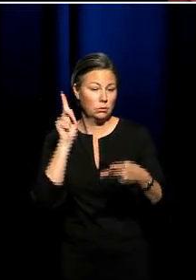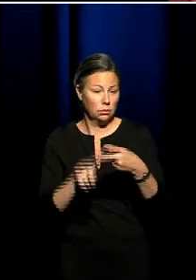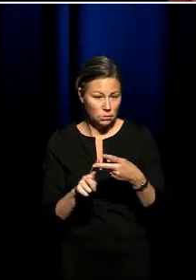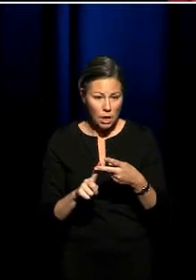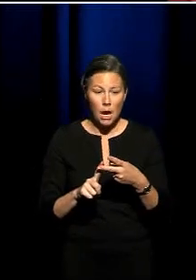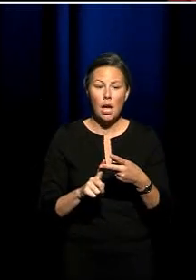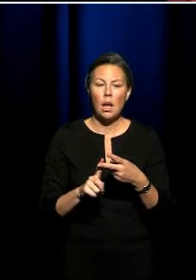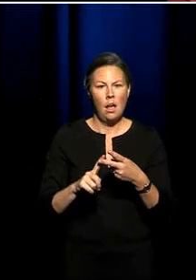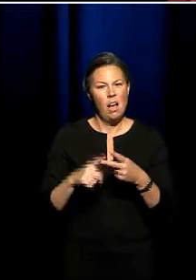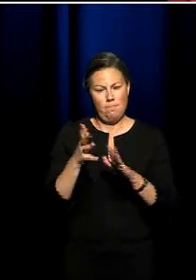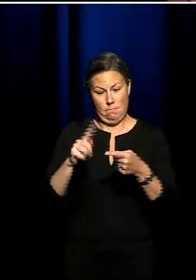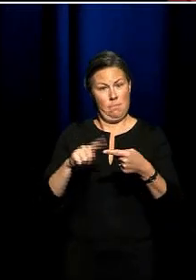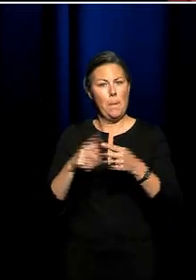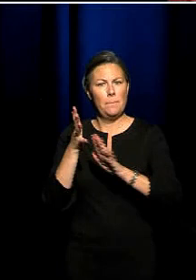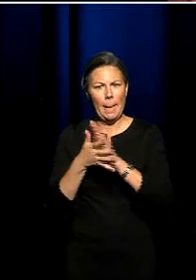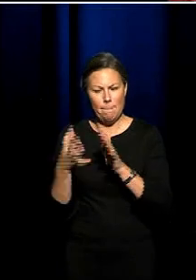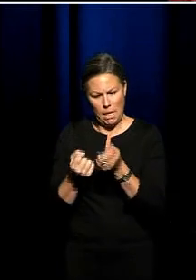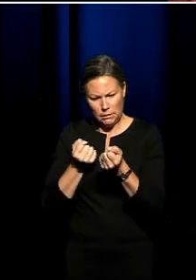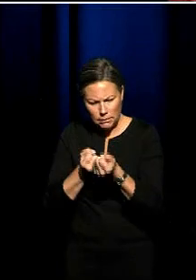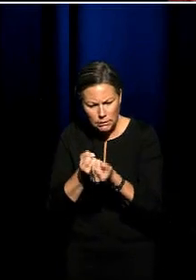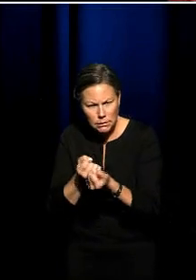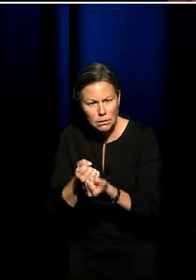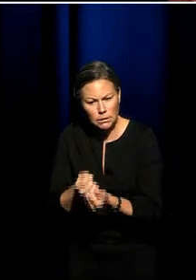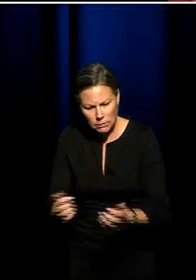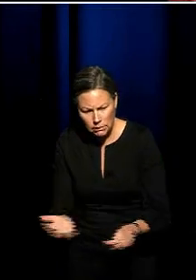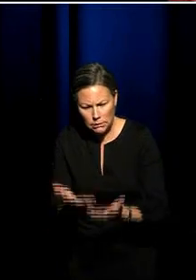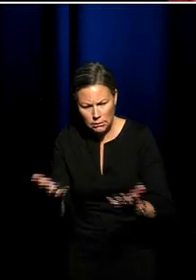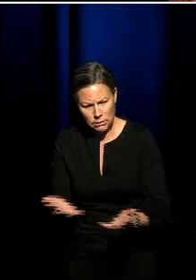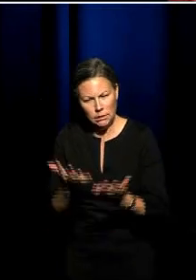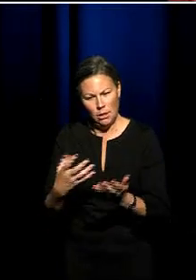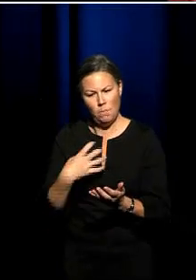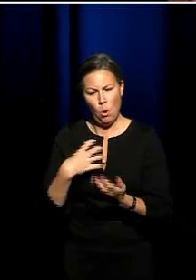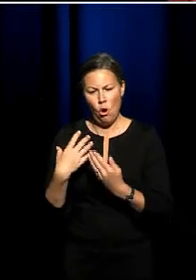life, with an emphasis on dignity, promoting self-reliance in facilitating